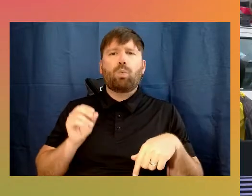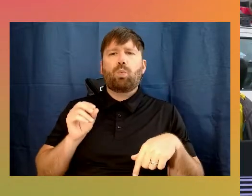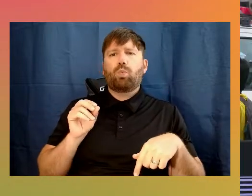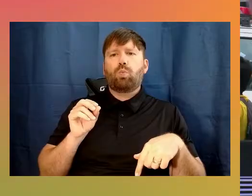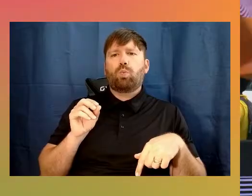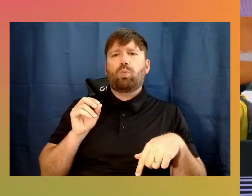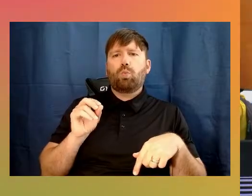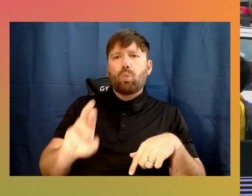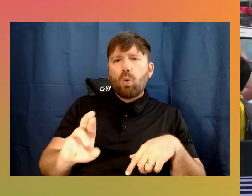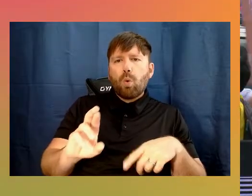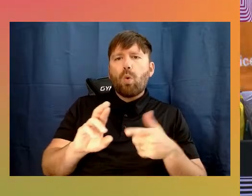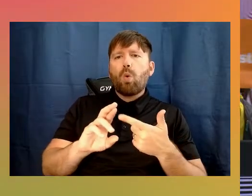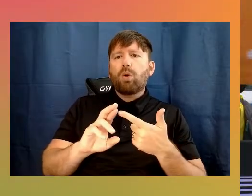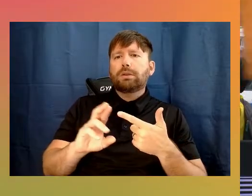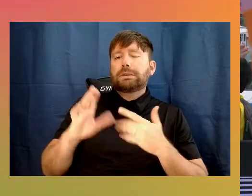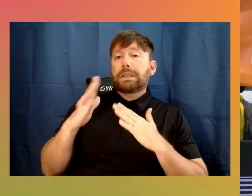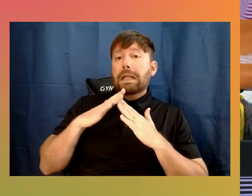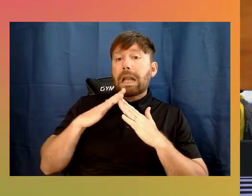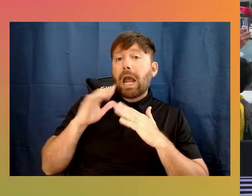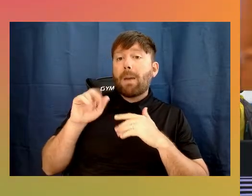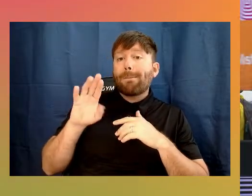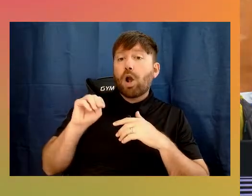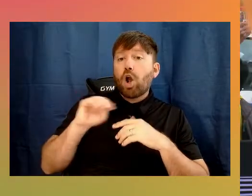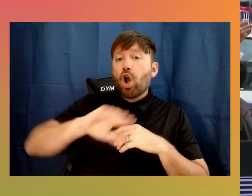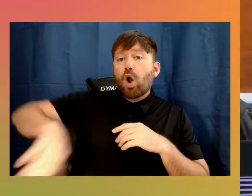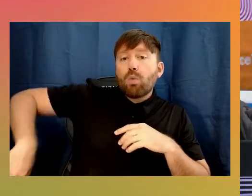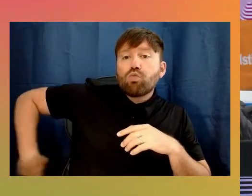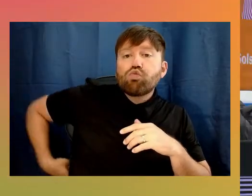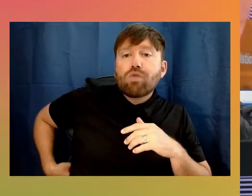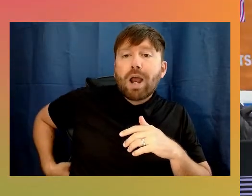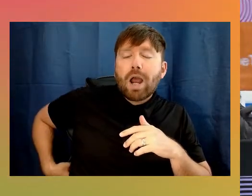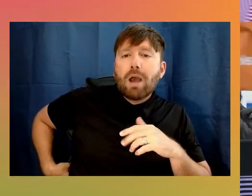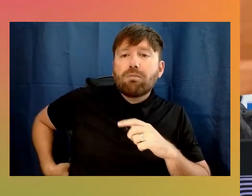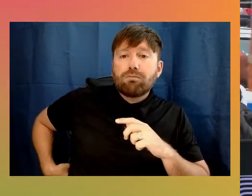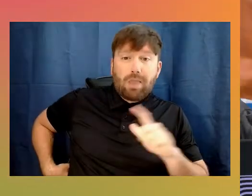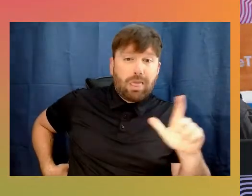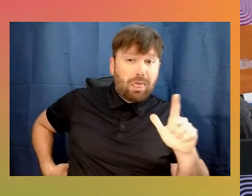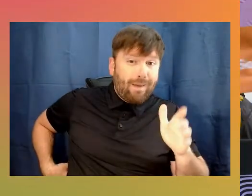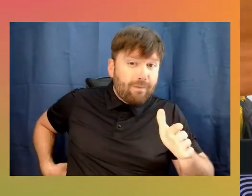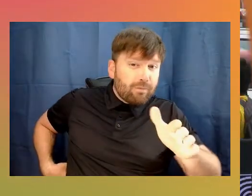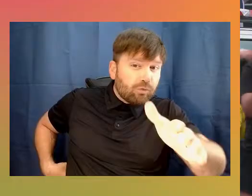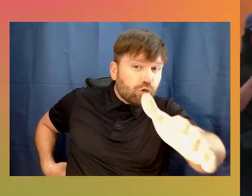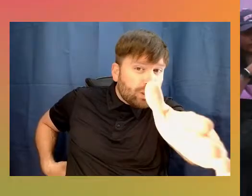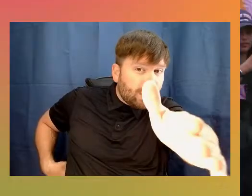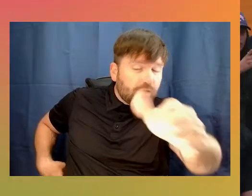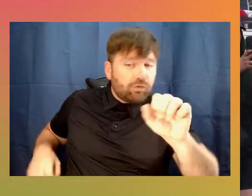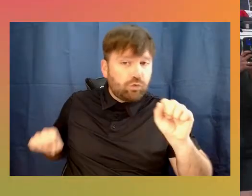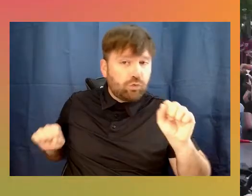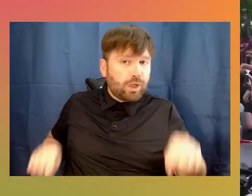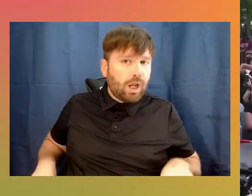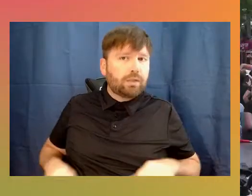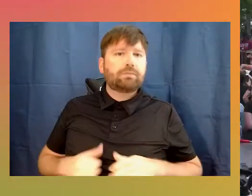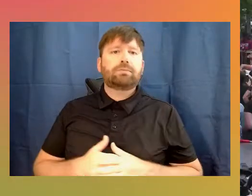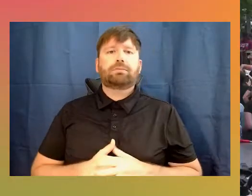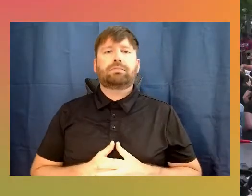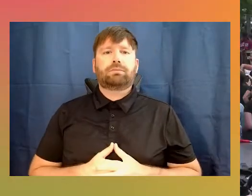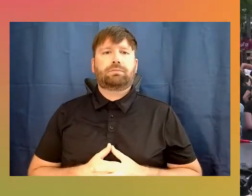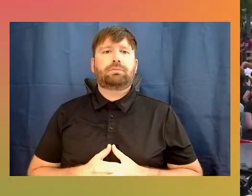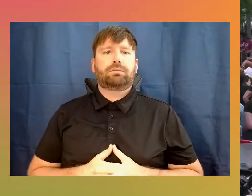SO IF YOU WANT, MAYBE BRING THE LEFT ARM DOWN TOWARDS THE MAT. YOU CAN ALSO WRAP THAT POP ARM